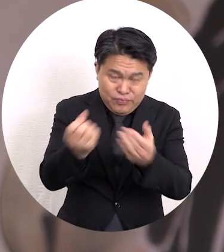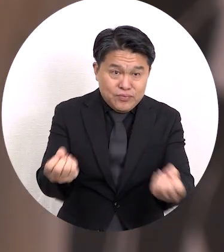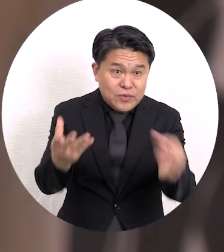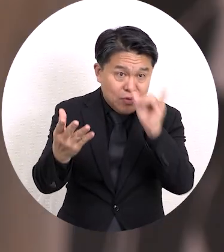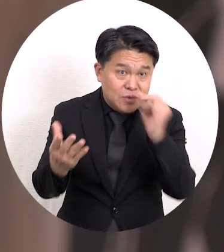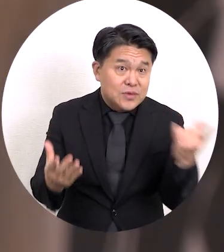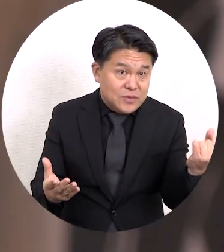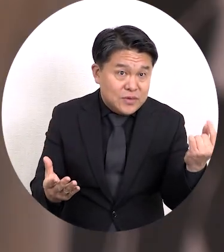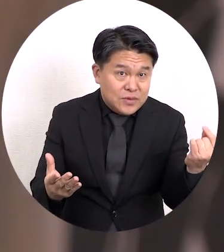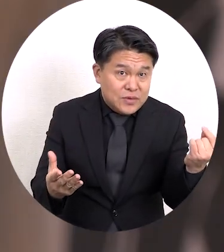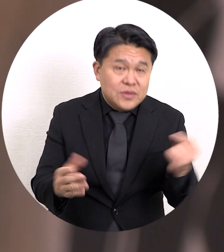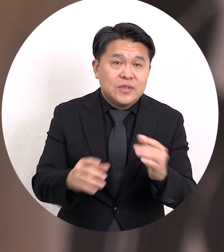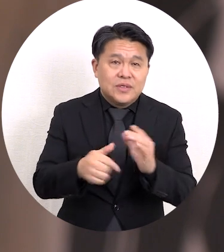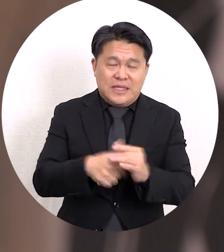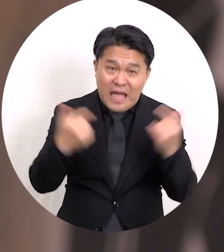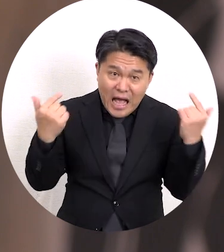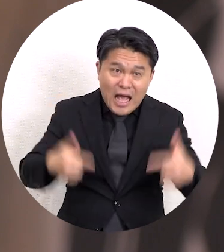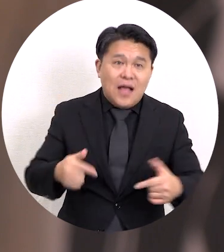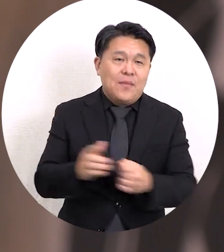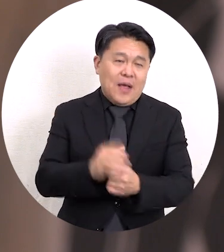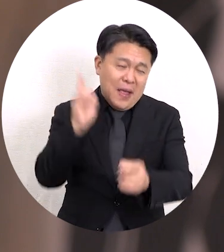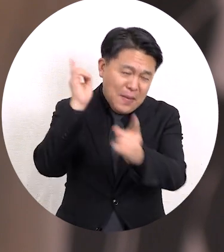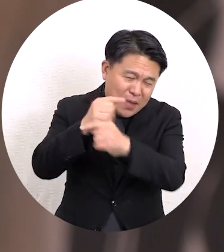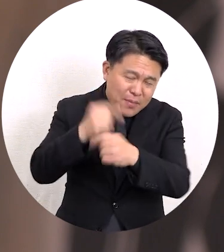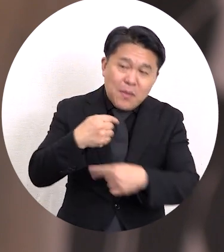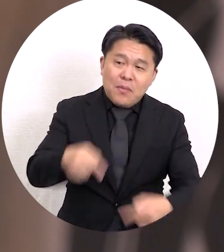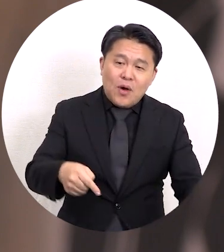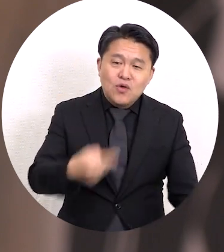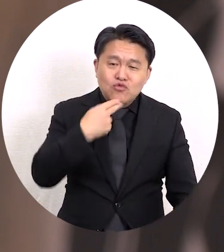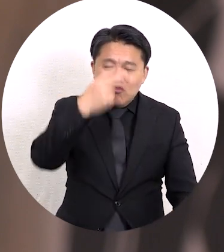In these rituals, there is a clear emphasis on continuous drinking and dancing.